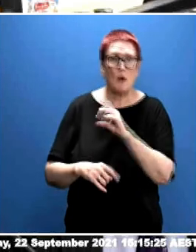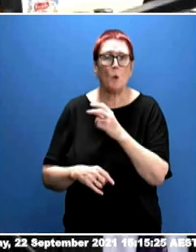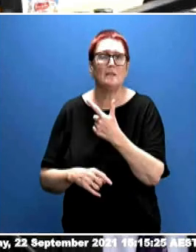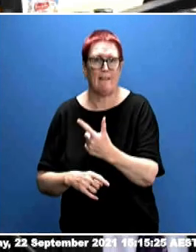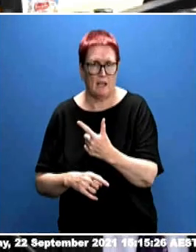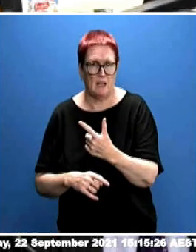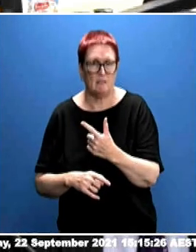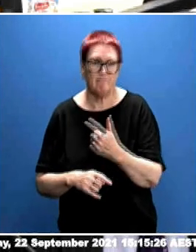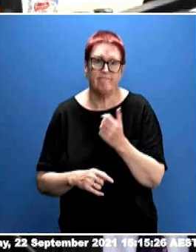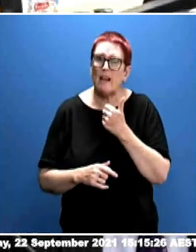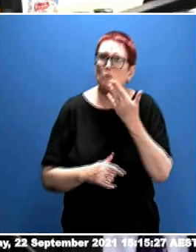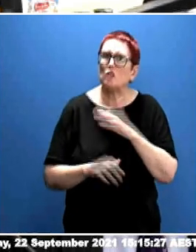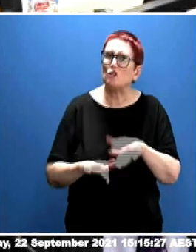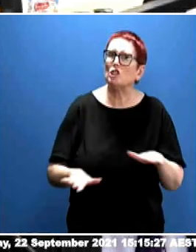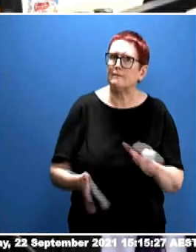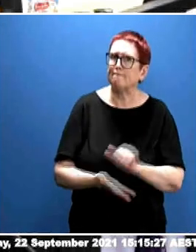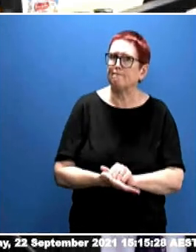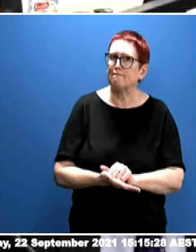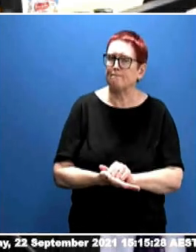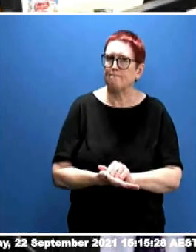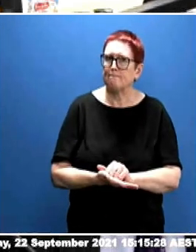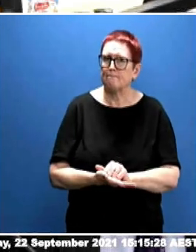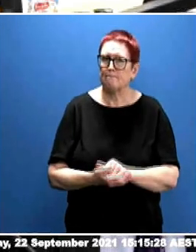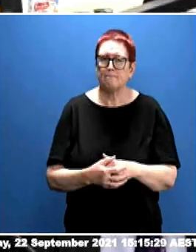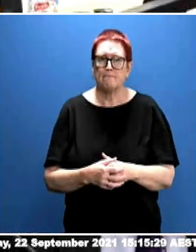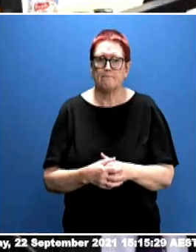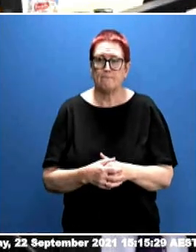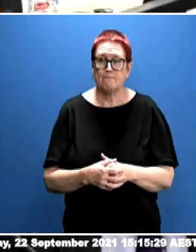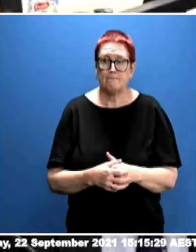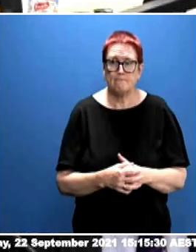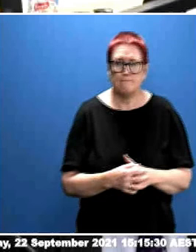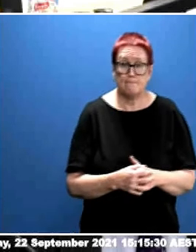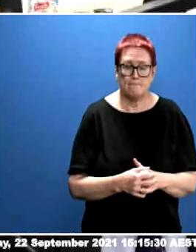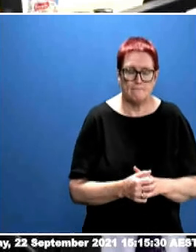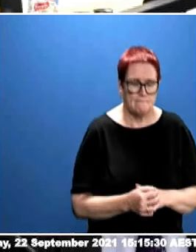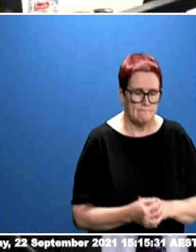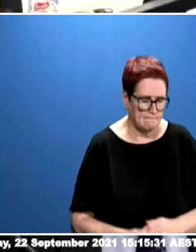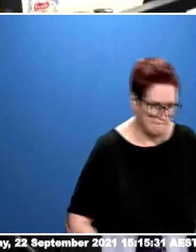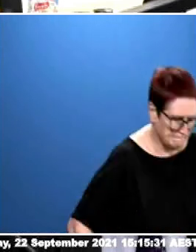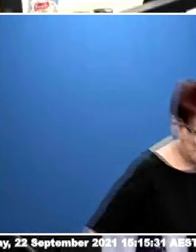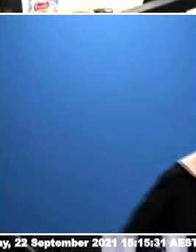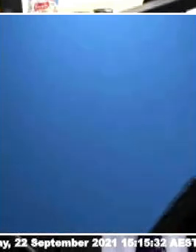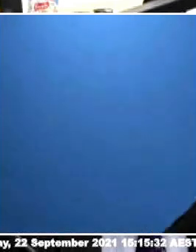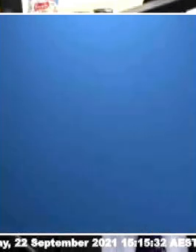are First Nations children. So, it's slightly over half of all the children.